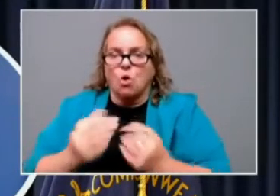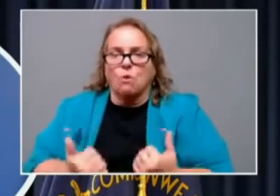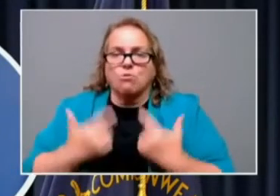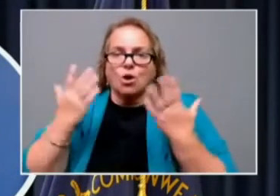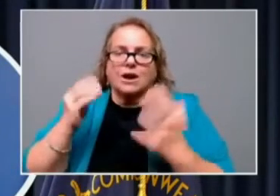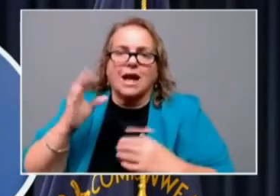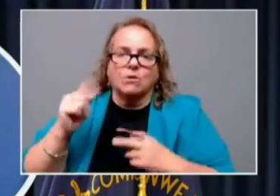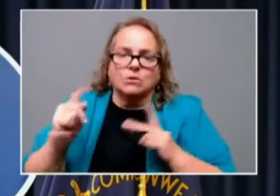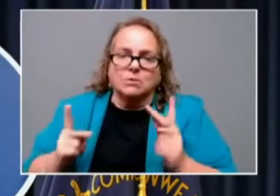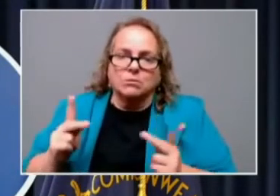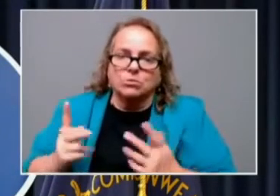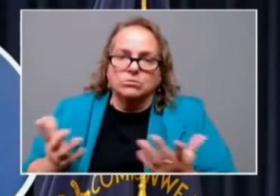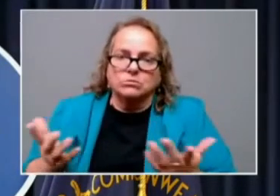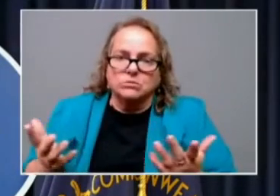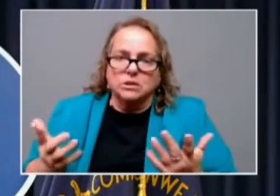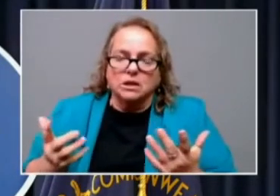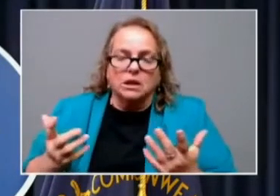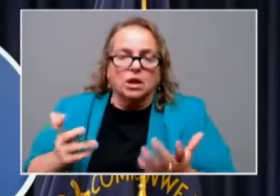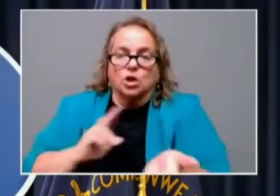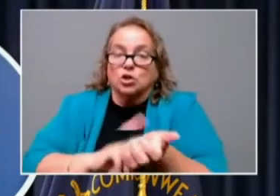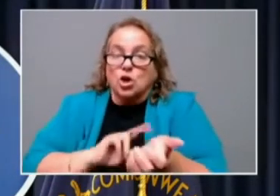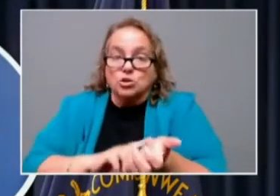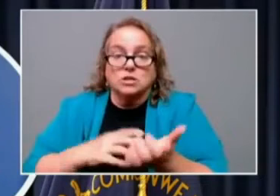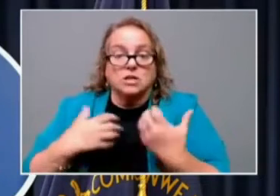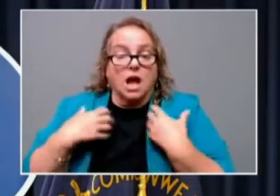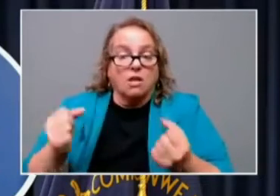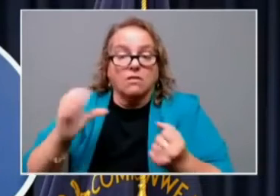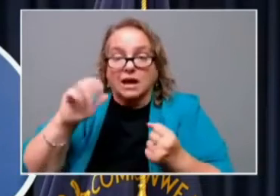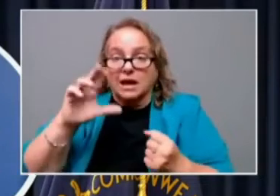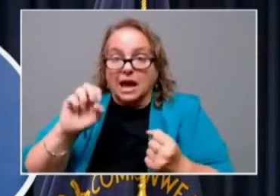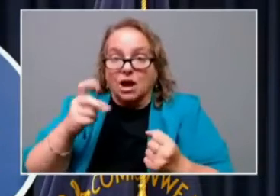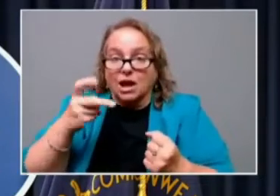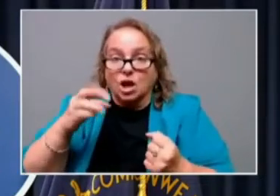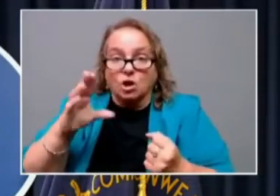understandably are gonna walk away, which creates that spiral. Which means